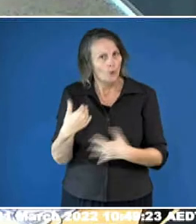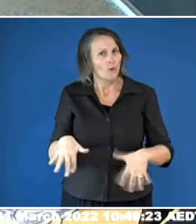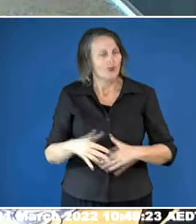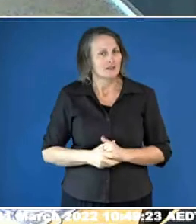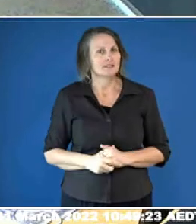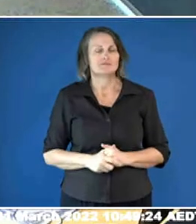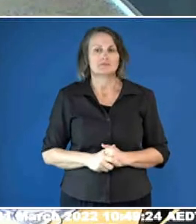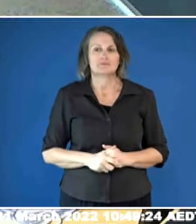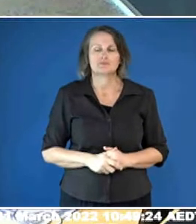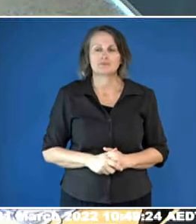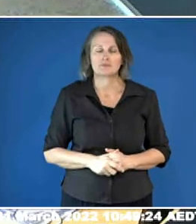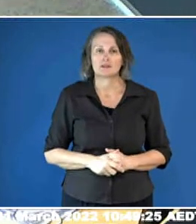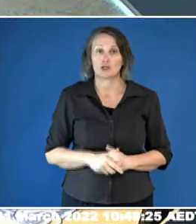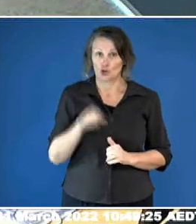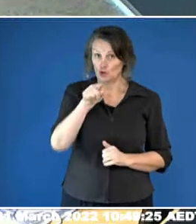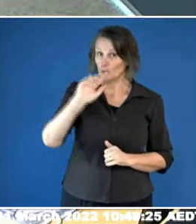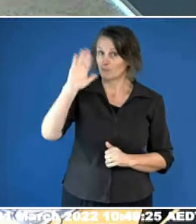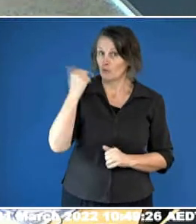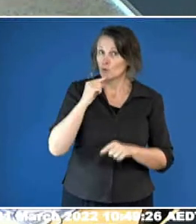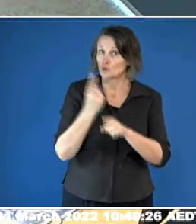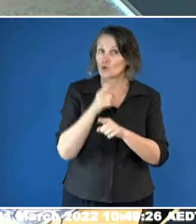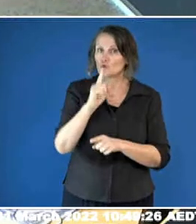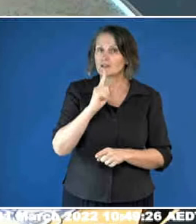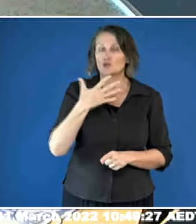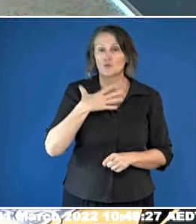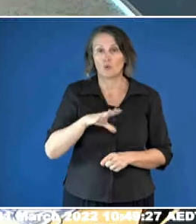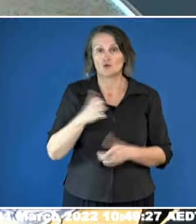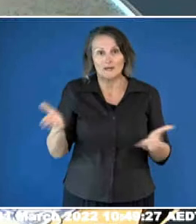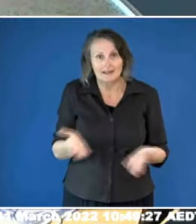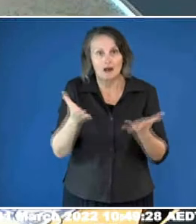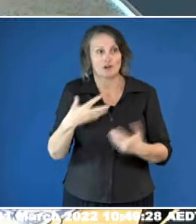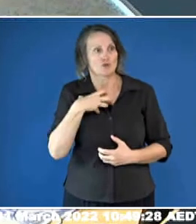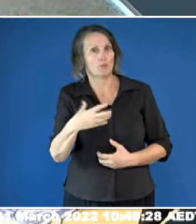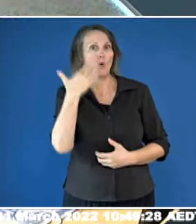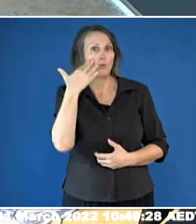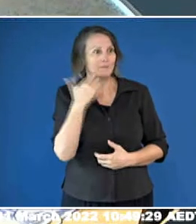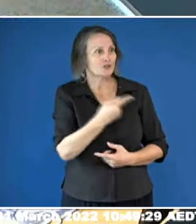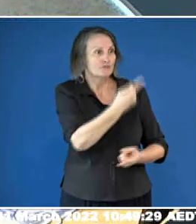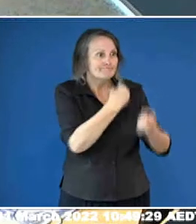One of the things you said was that you would like to encourage more women to come forward and tell their stories.